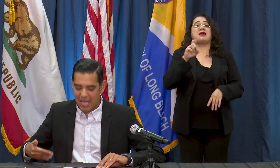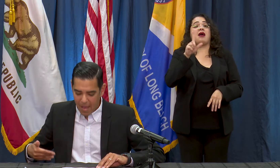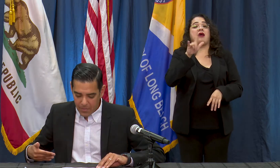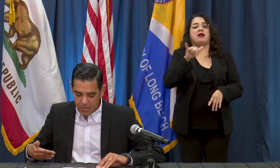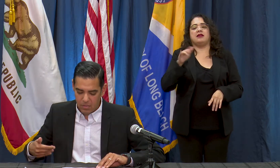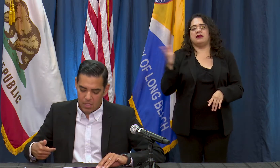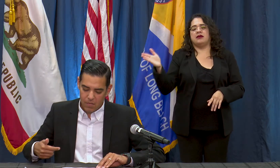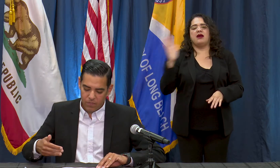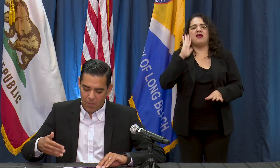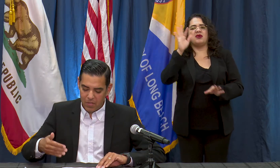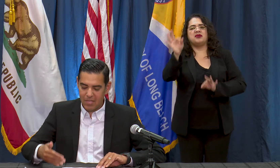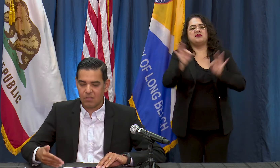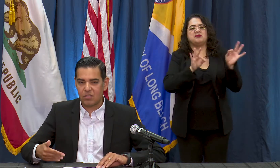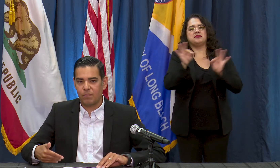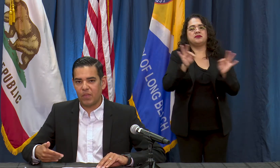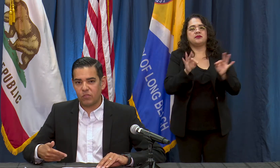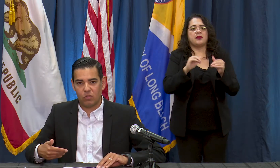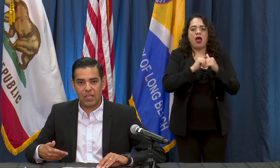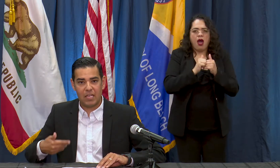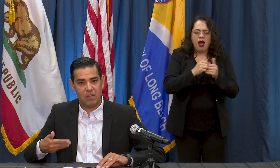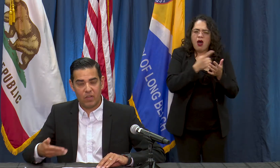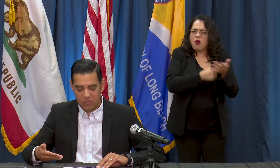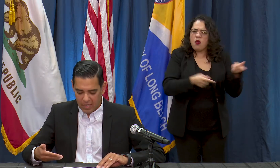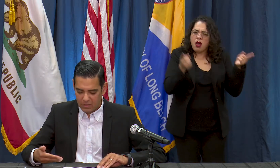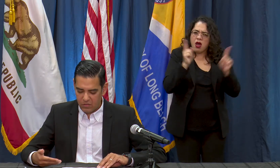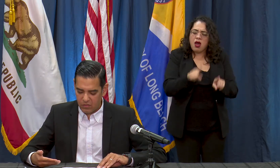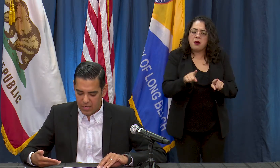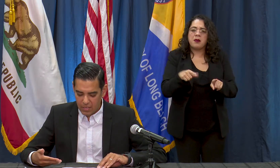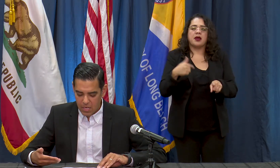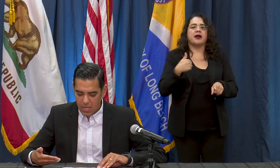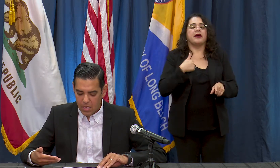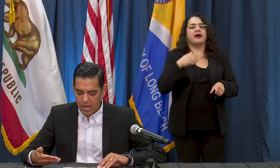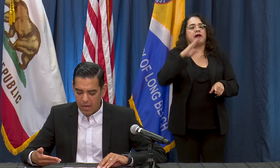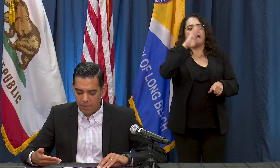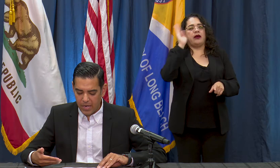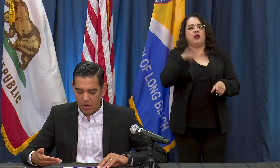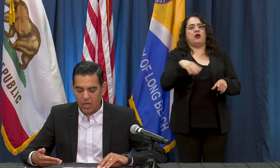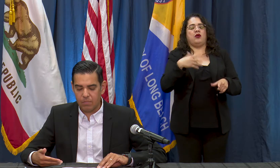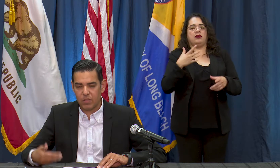happened because that's not something certainly any of us like to see but